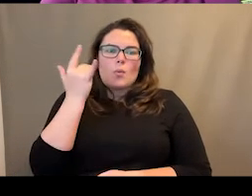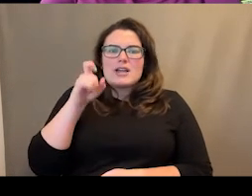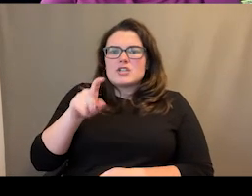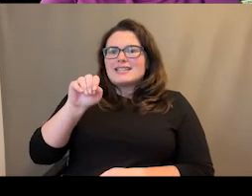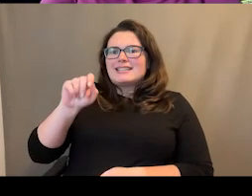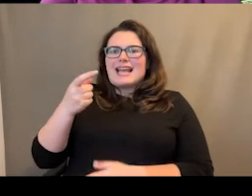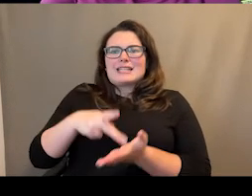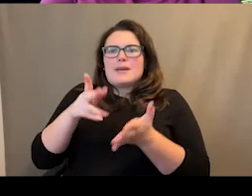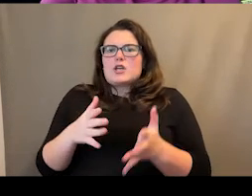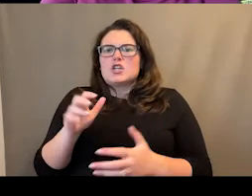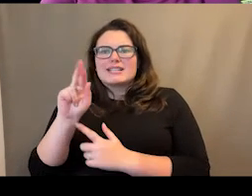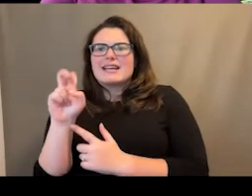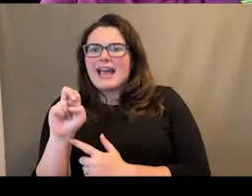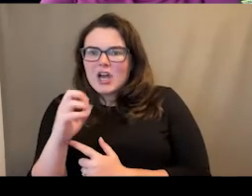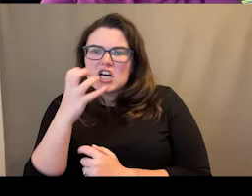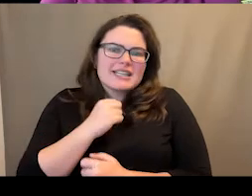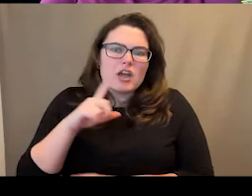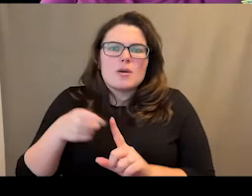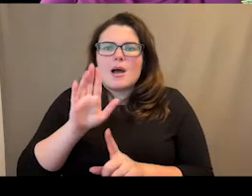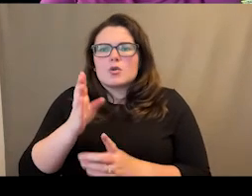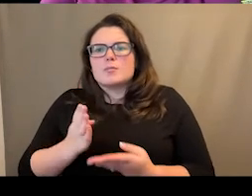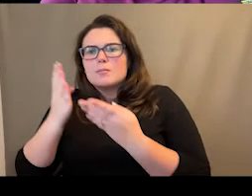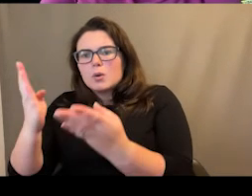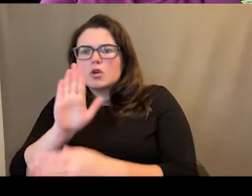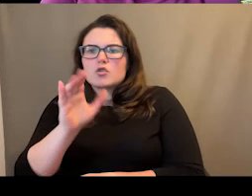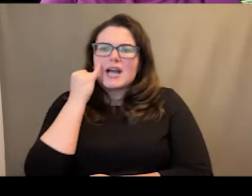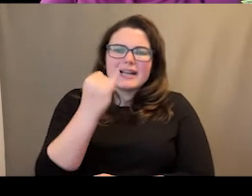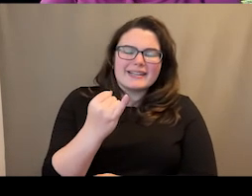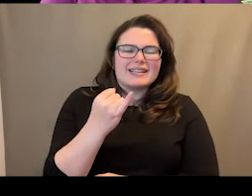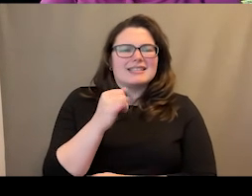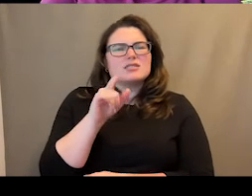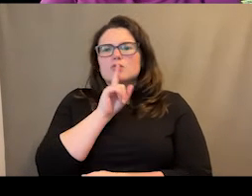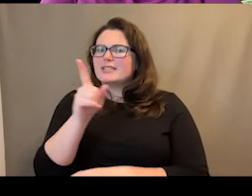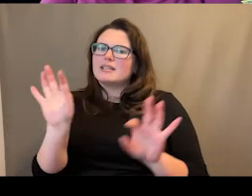your particular idea? It's really important.